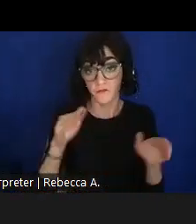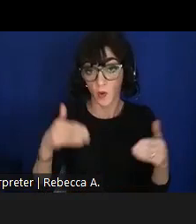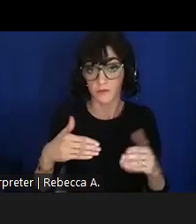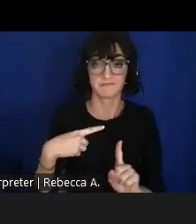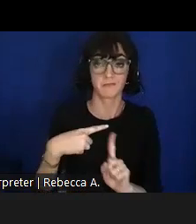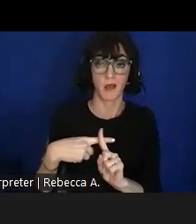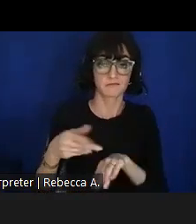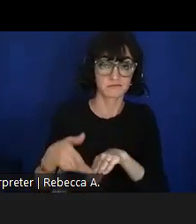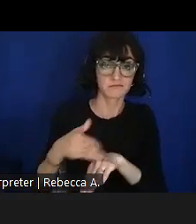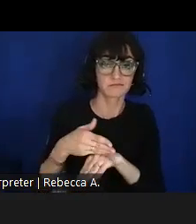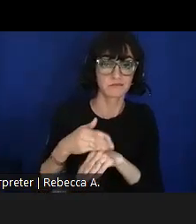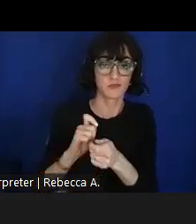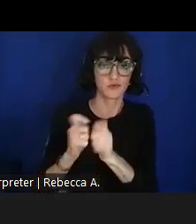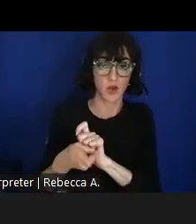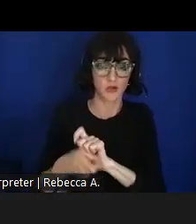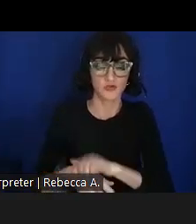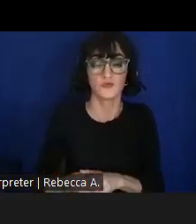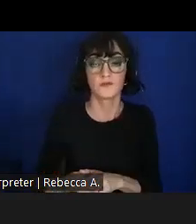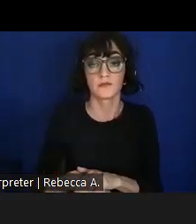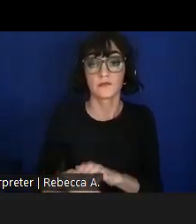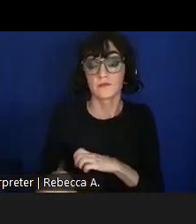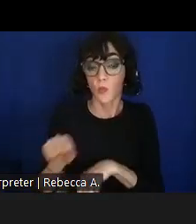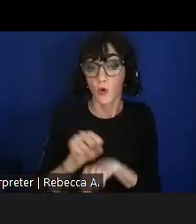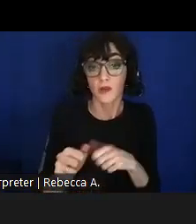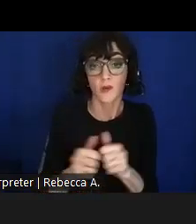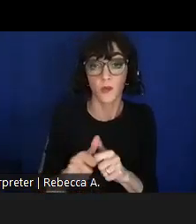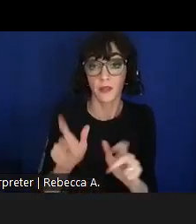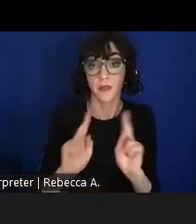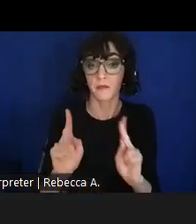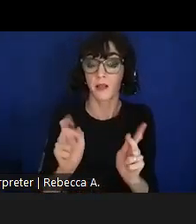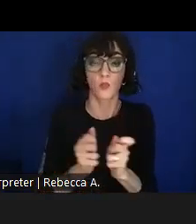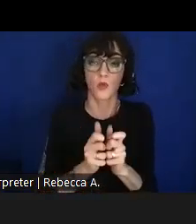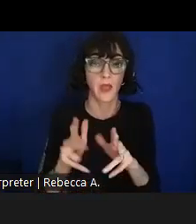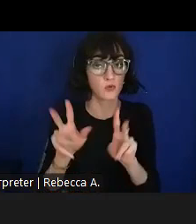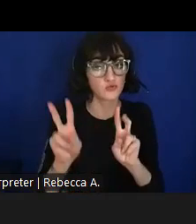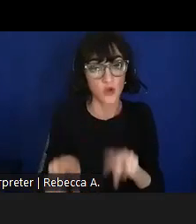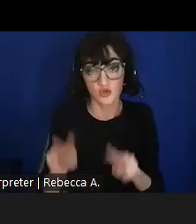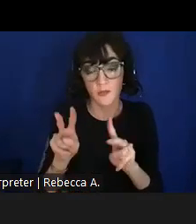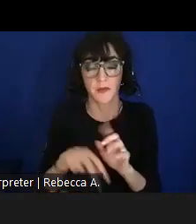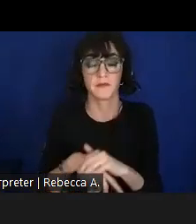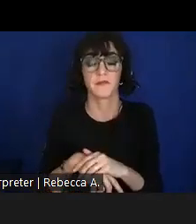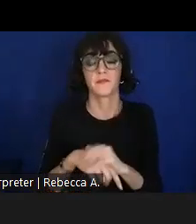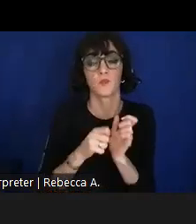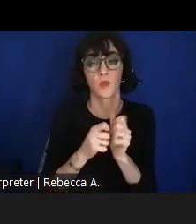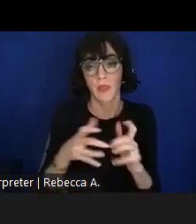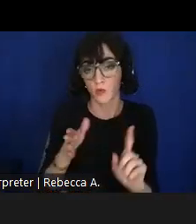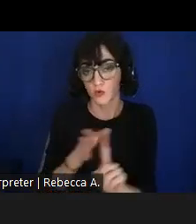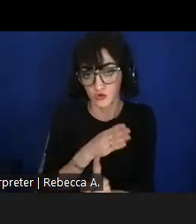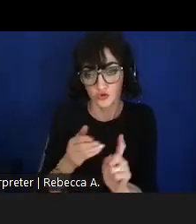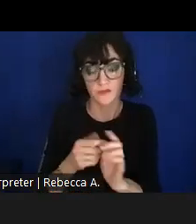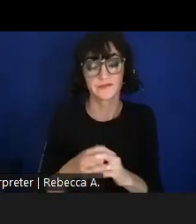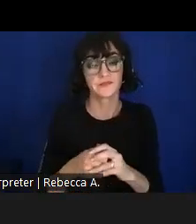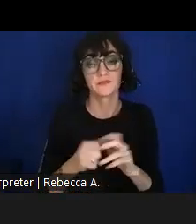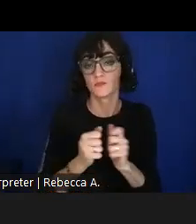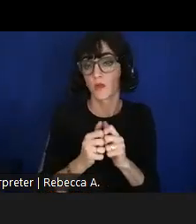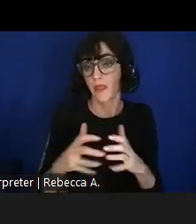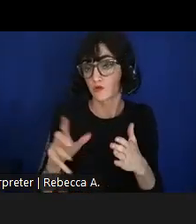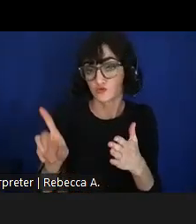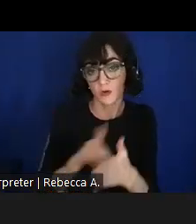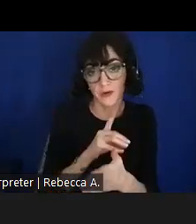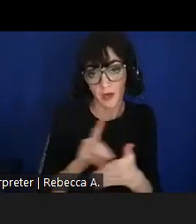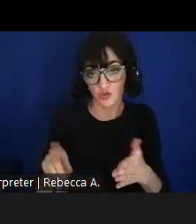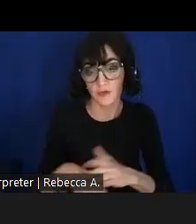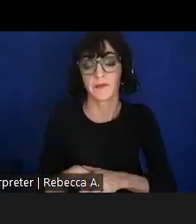working with people without judgment, coercion, discrimination, or requiring that people stop